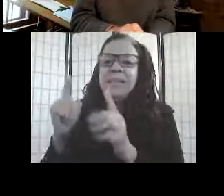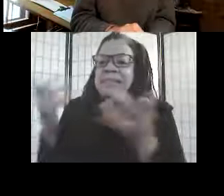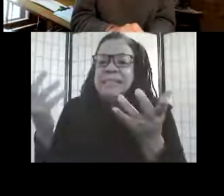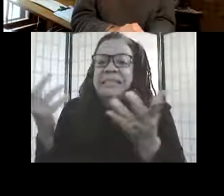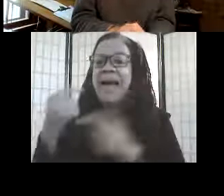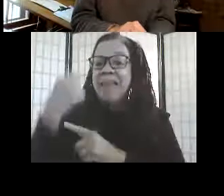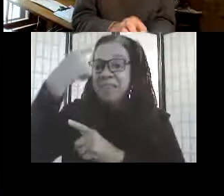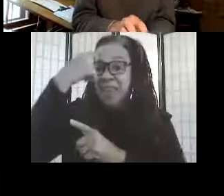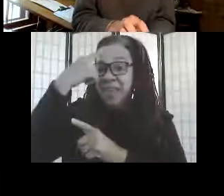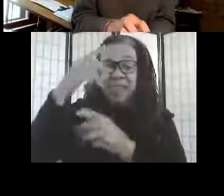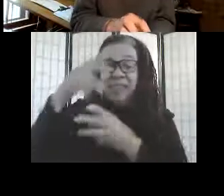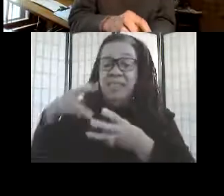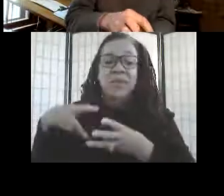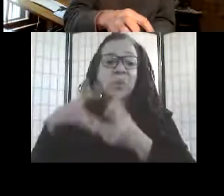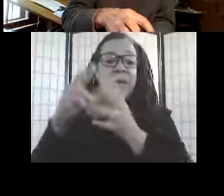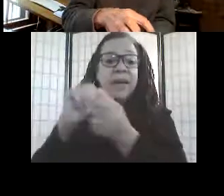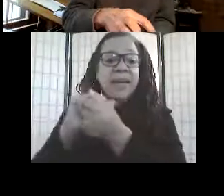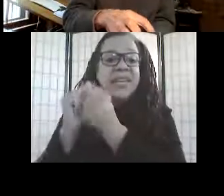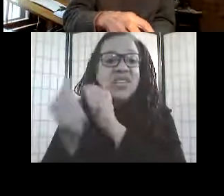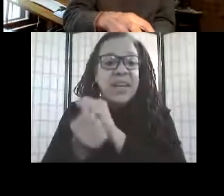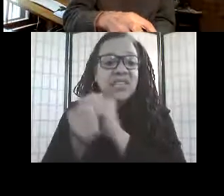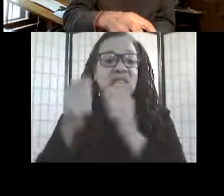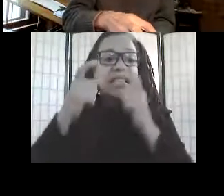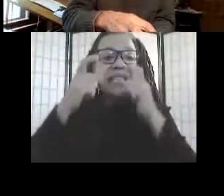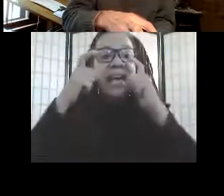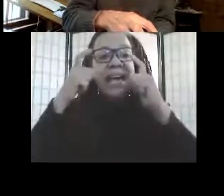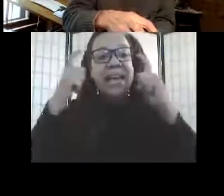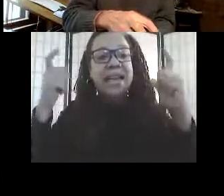the way his he changes, his head gets bigger when he's really thinking,